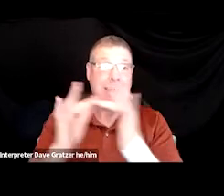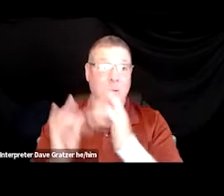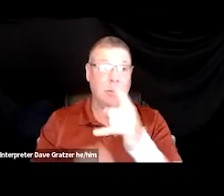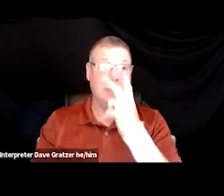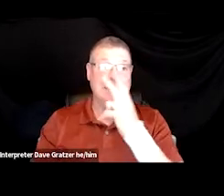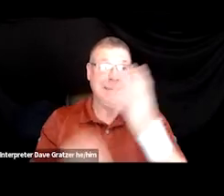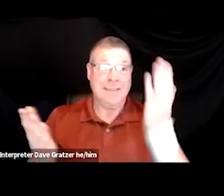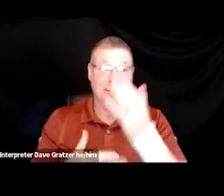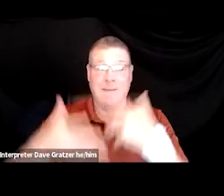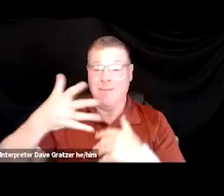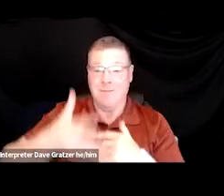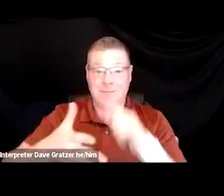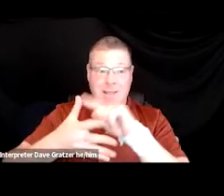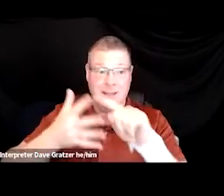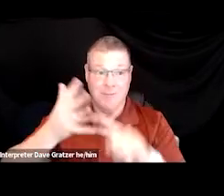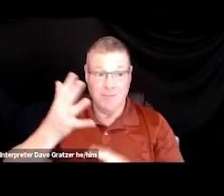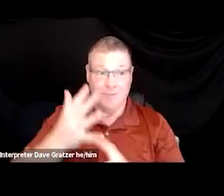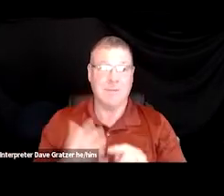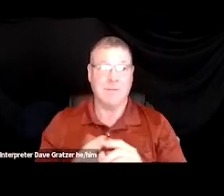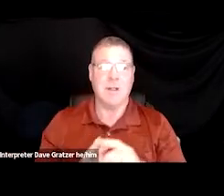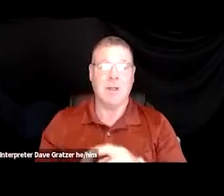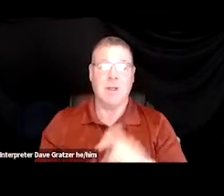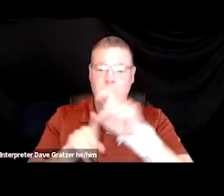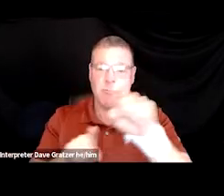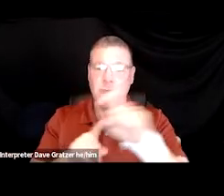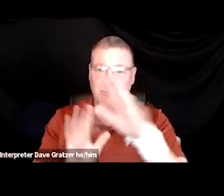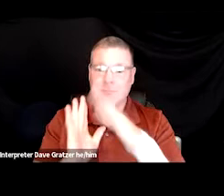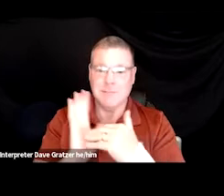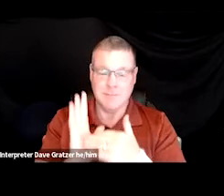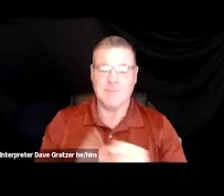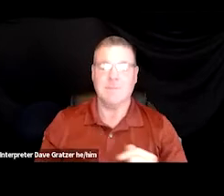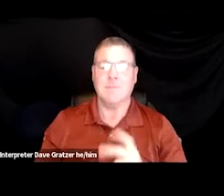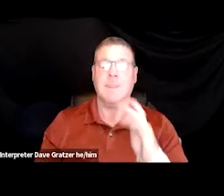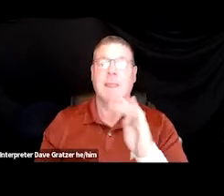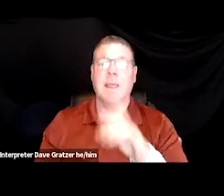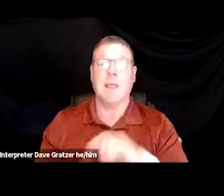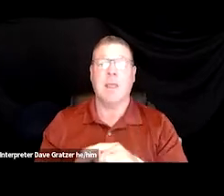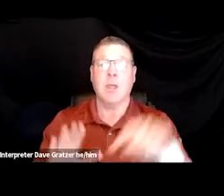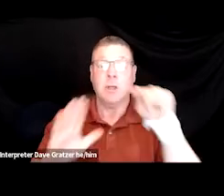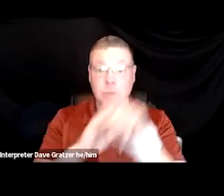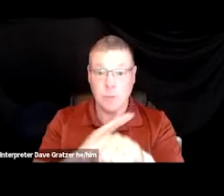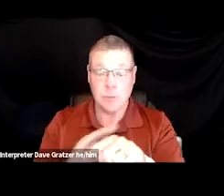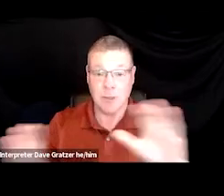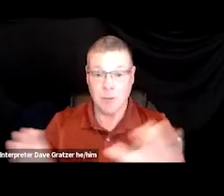the five Lifeline affiliated call centers in Texas, the Suicide and Crisis Center of North Texas,